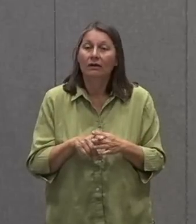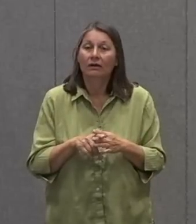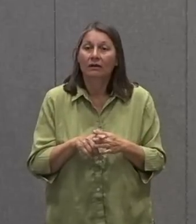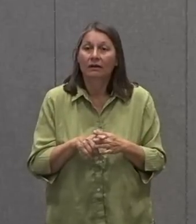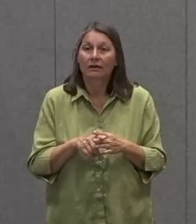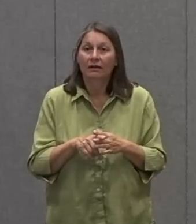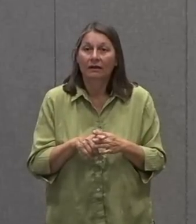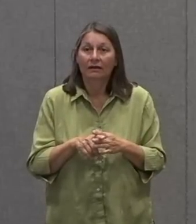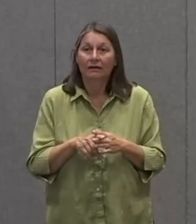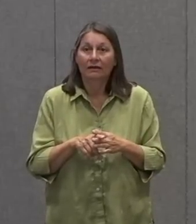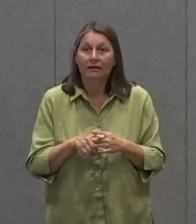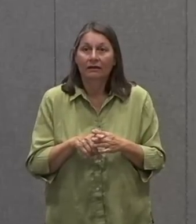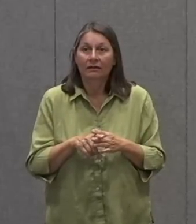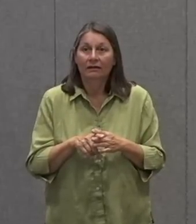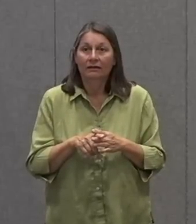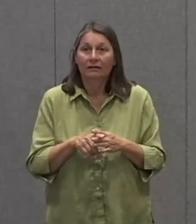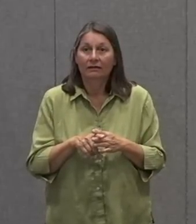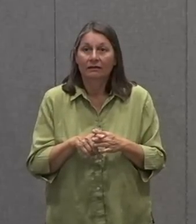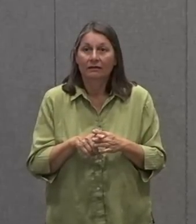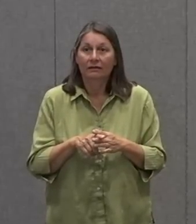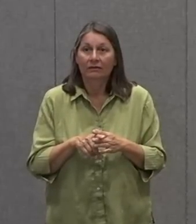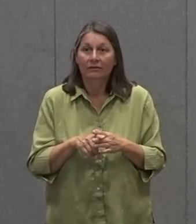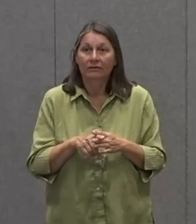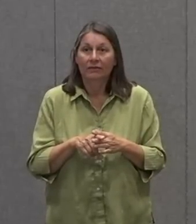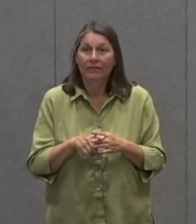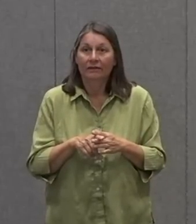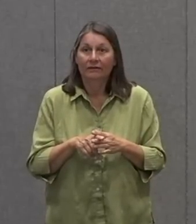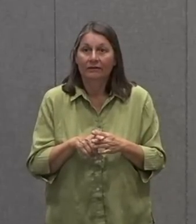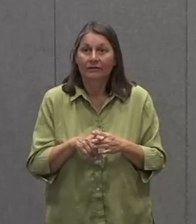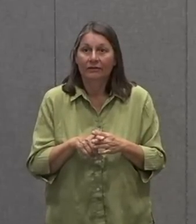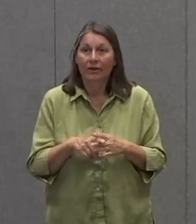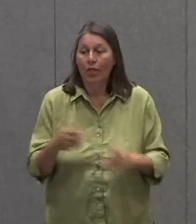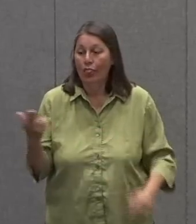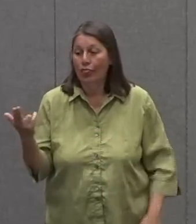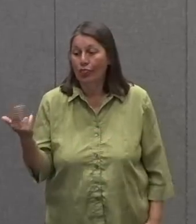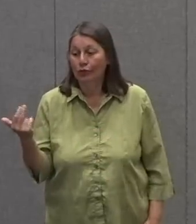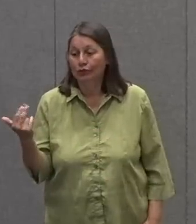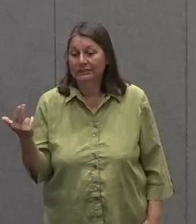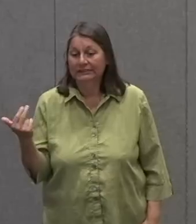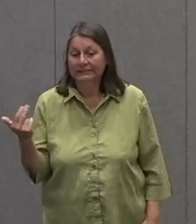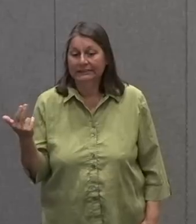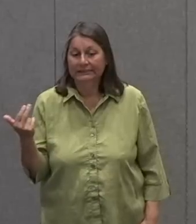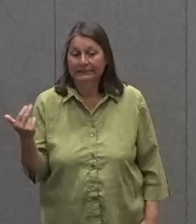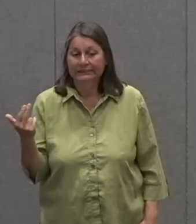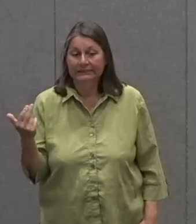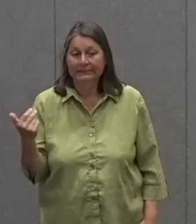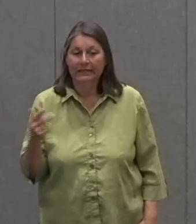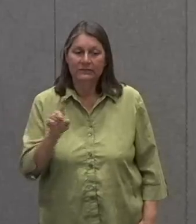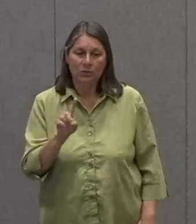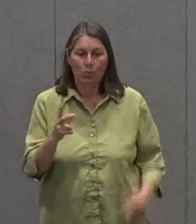some of the others. 13 was one times 13, which is two,